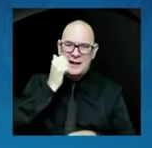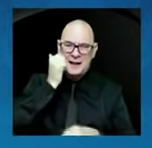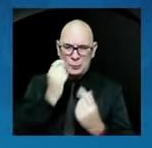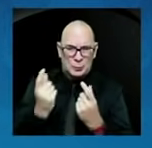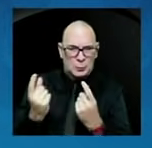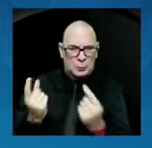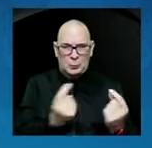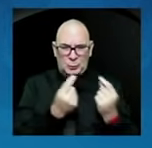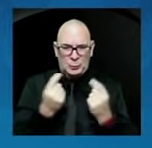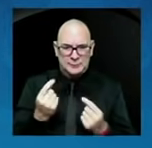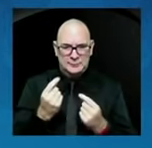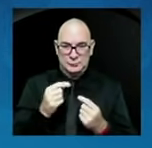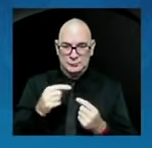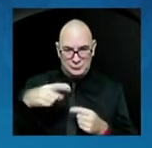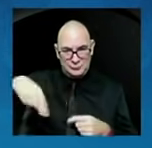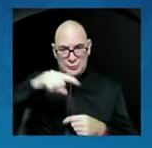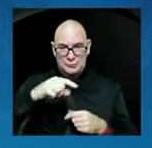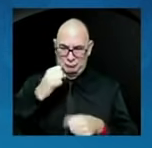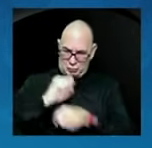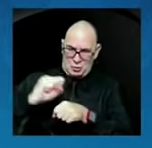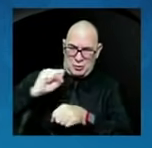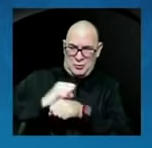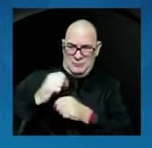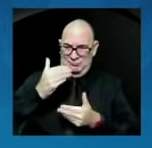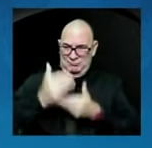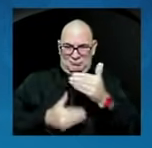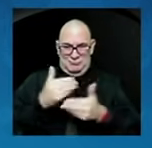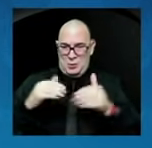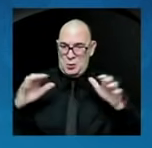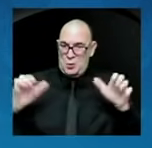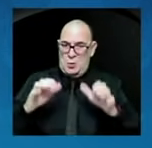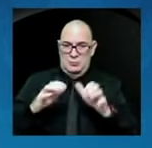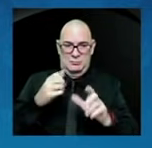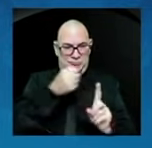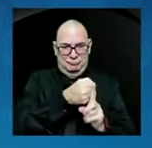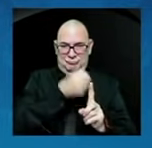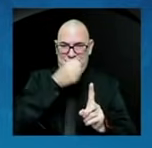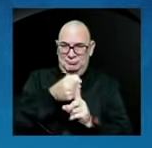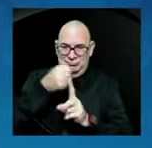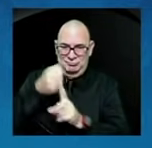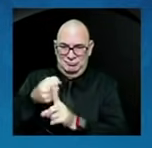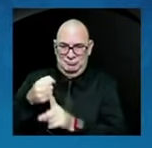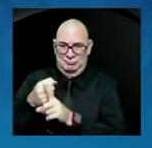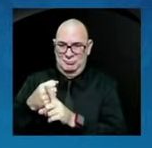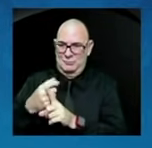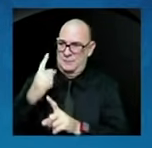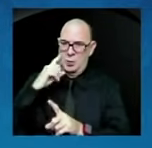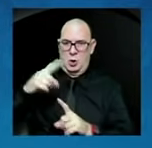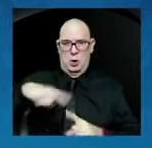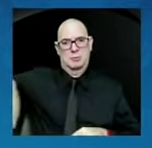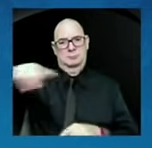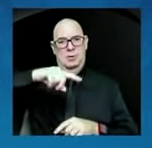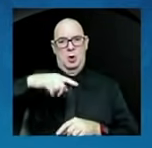THE WORK YO EACH AND EVERY